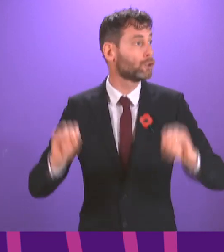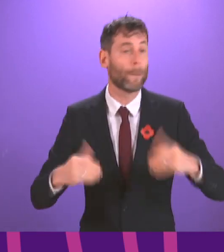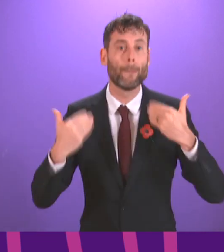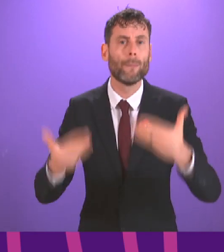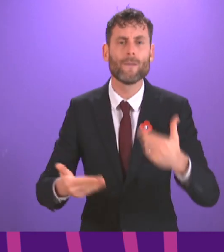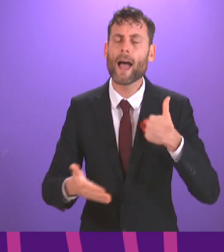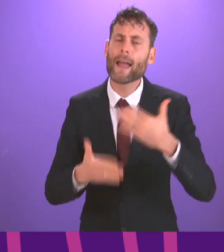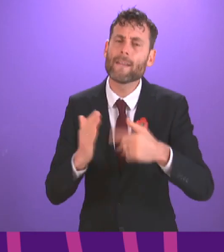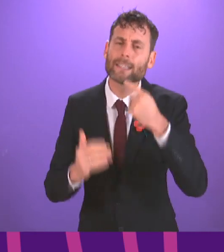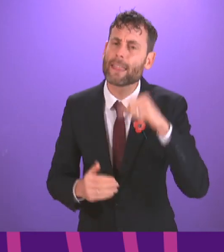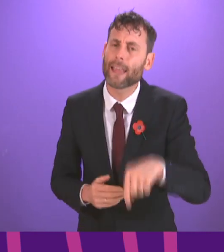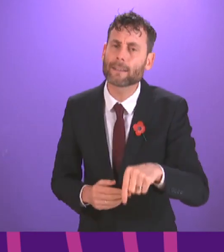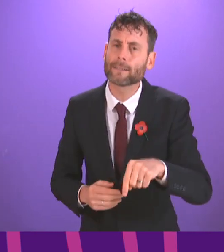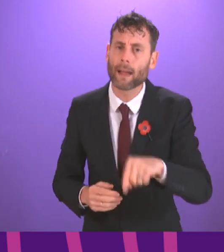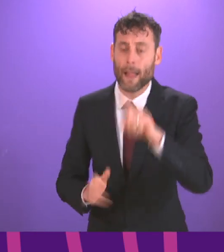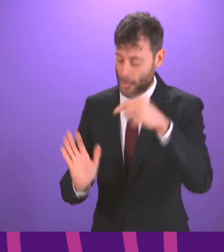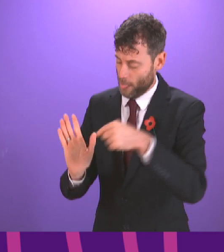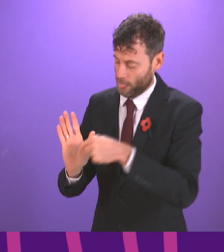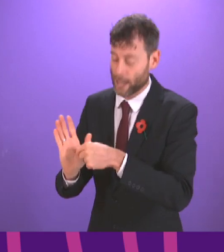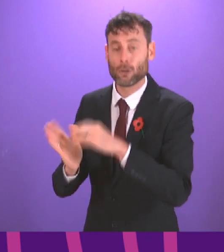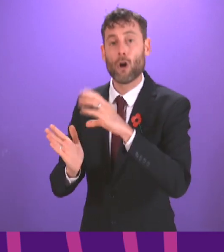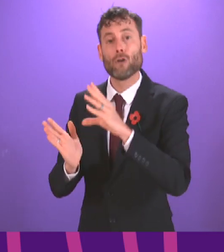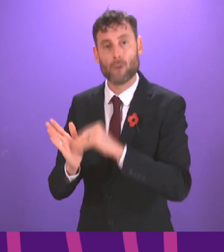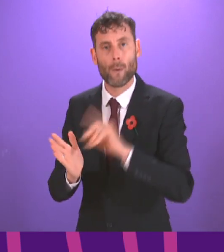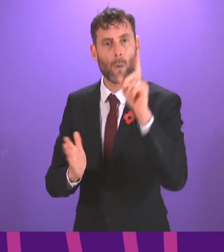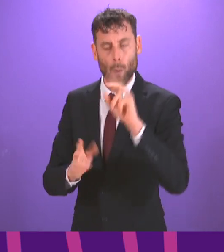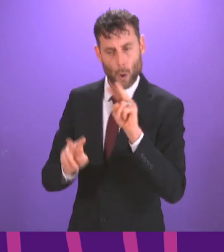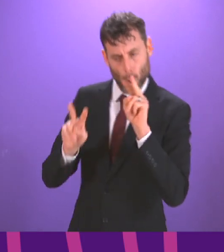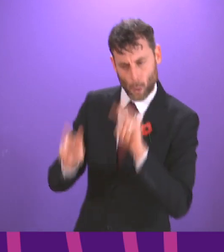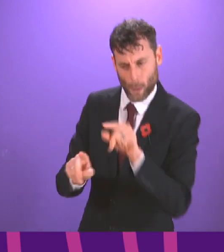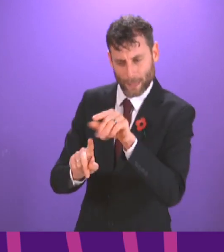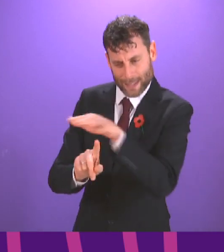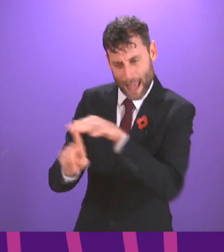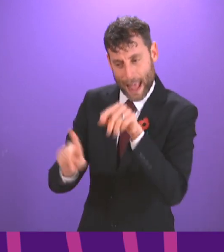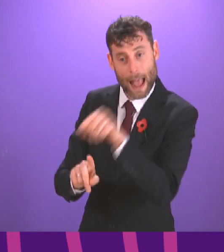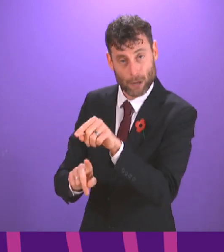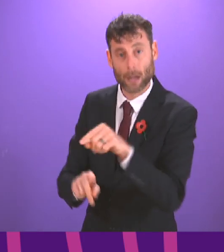at a particular factor, and there were limitations on what it could say about that factor. I